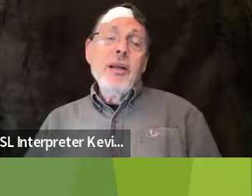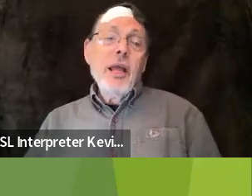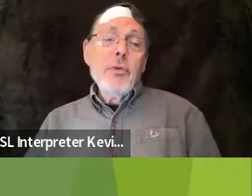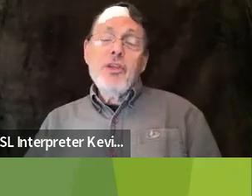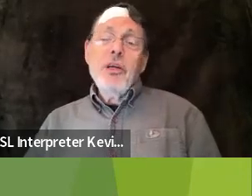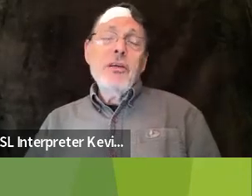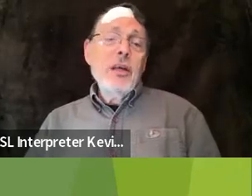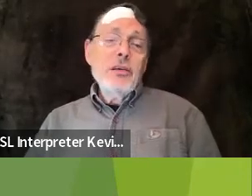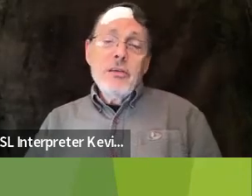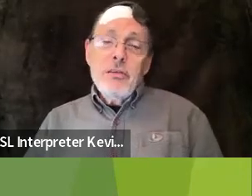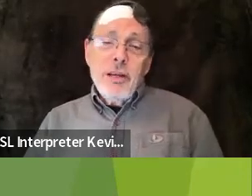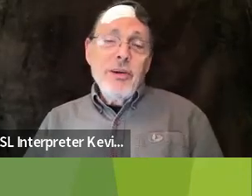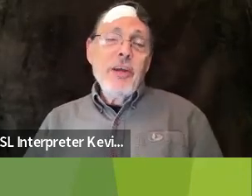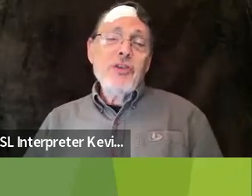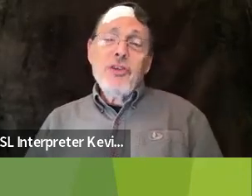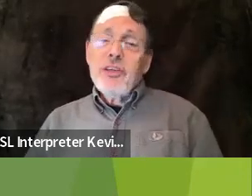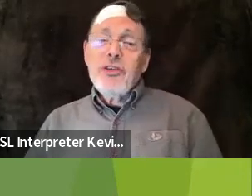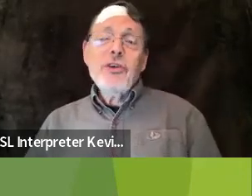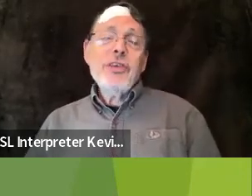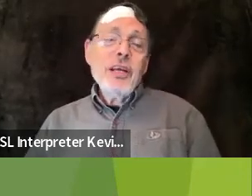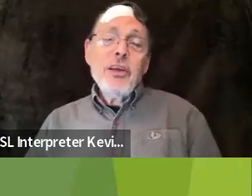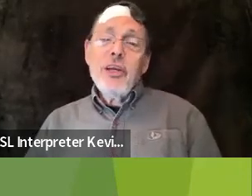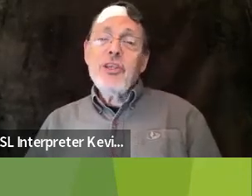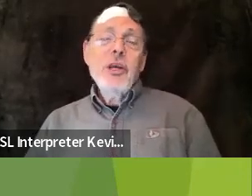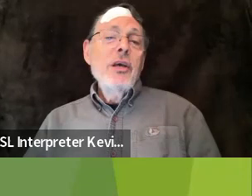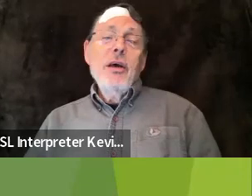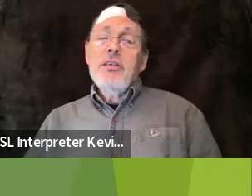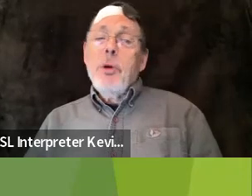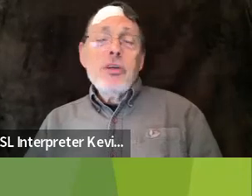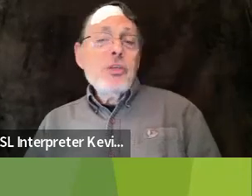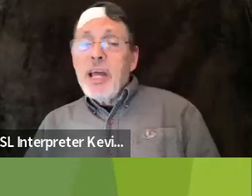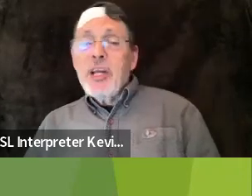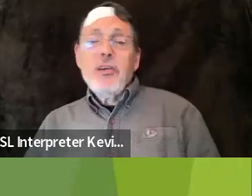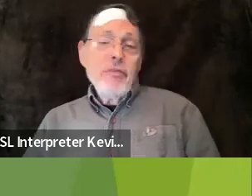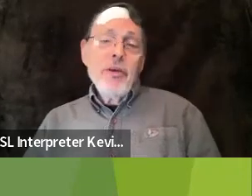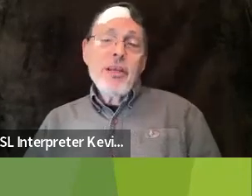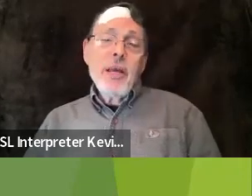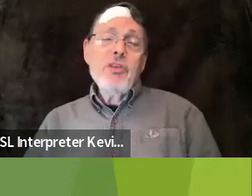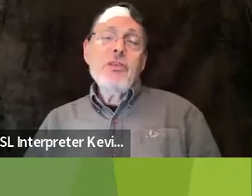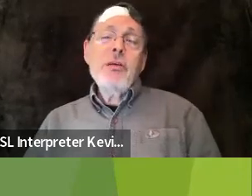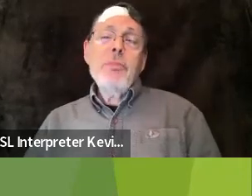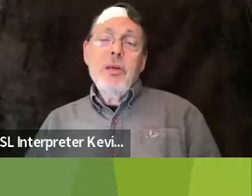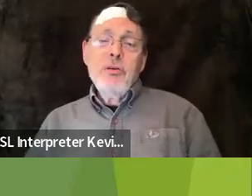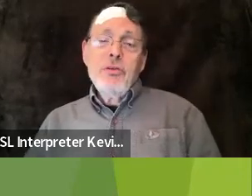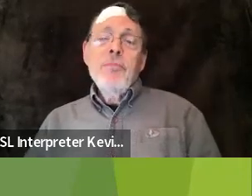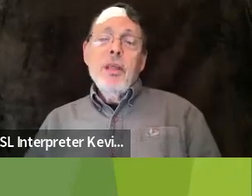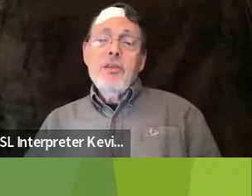language, international gestures, English, spoken Spanish. There are various languages that can be used.